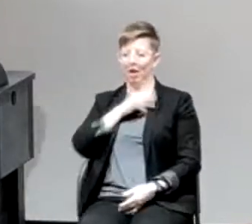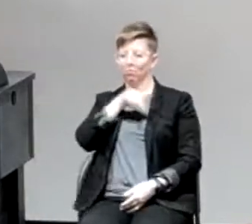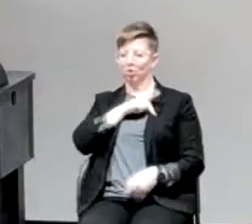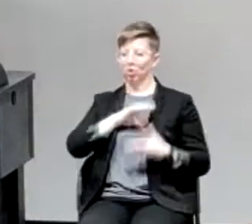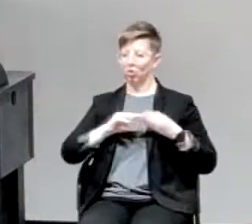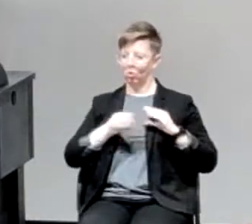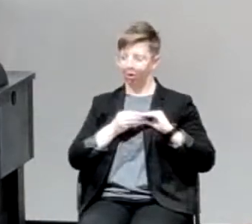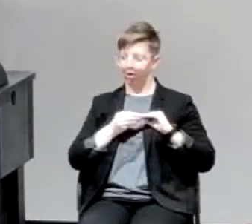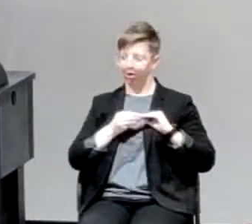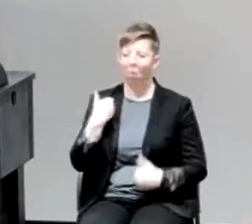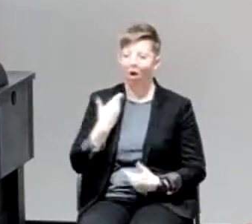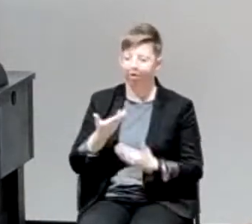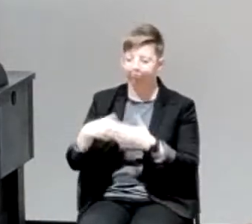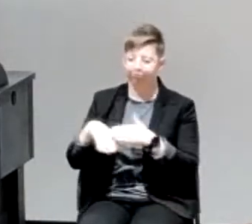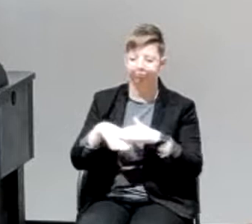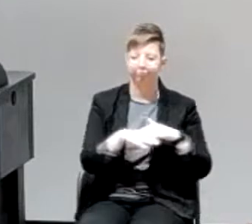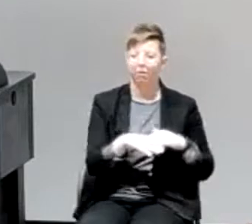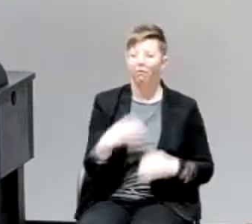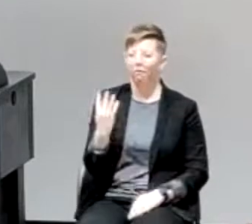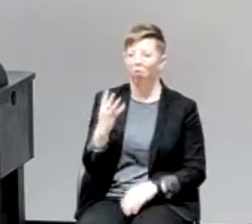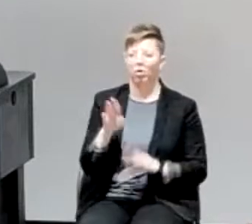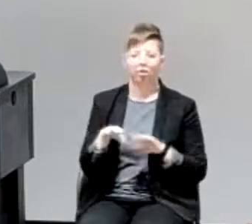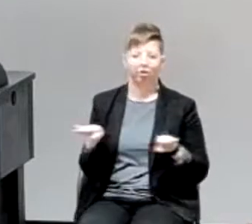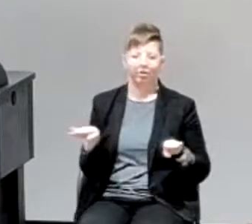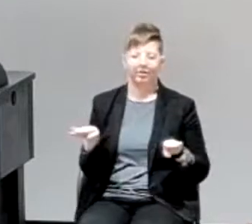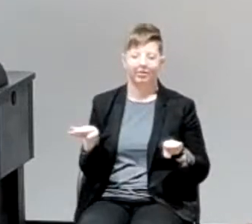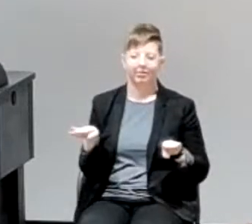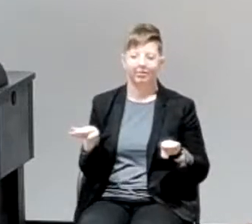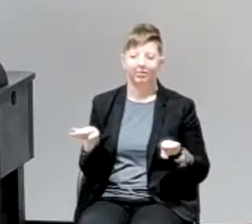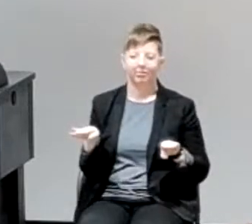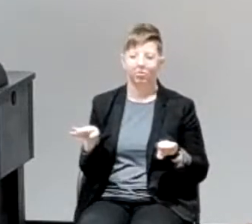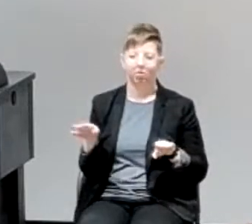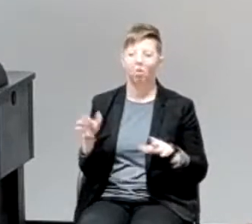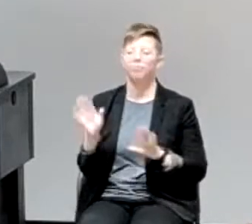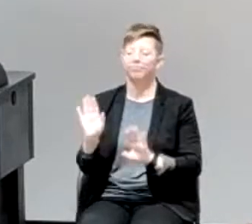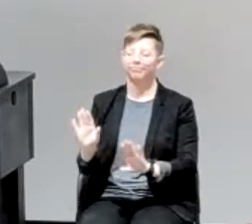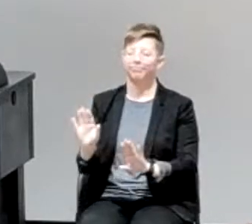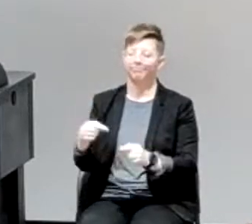I'm going to tell you a story about a philosopher who is mine and this goes a personal story.